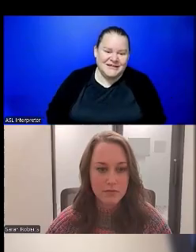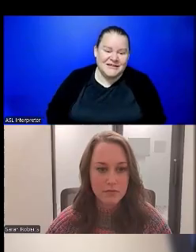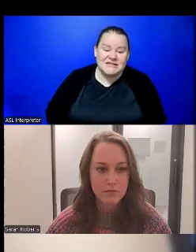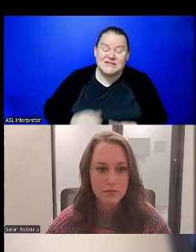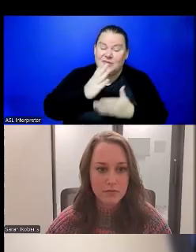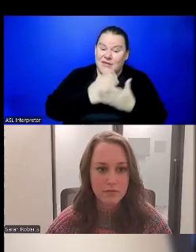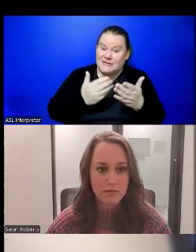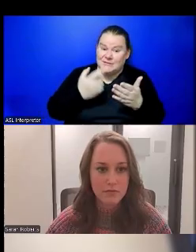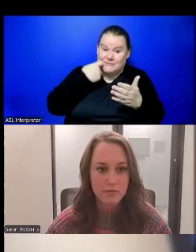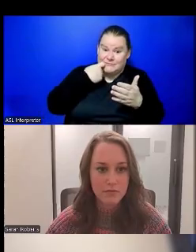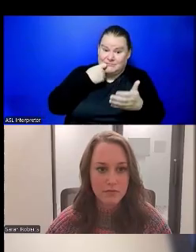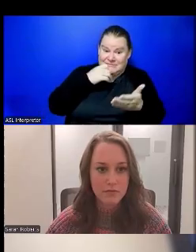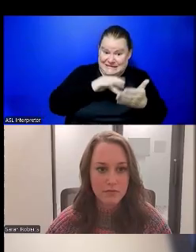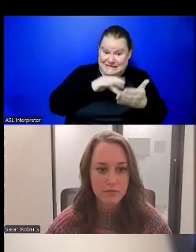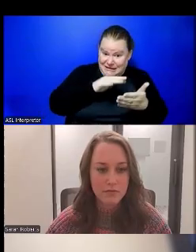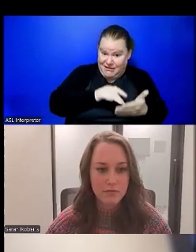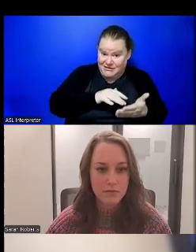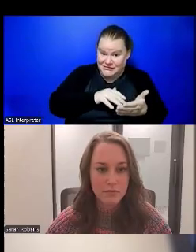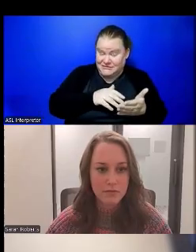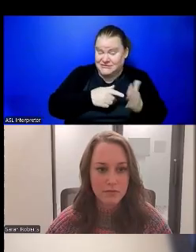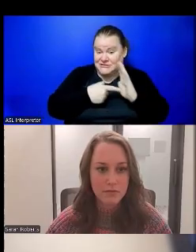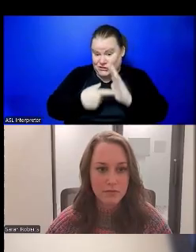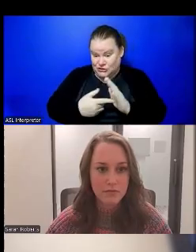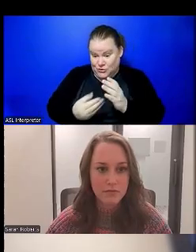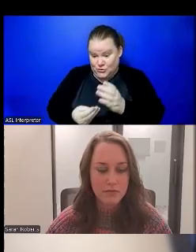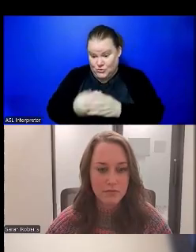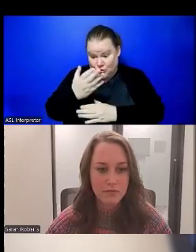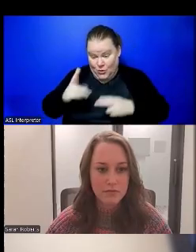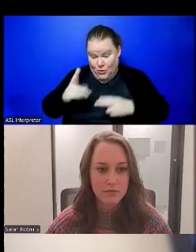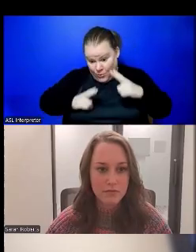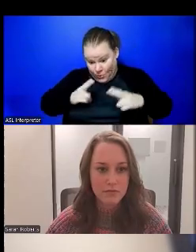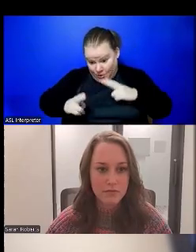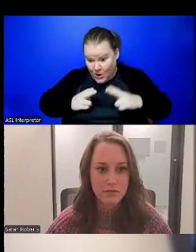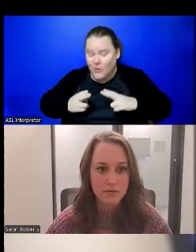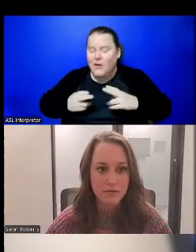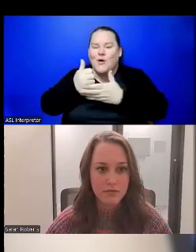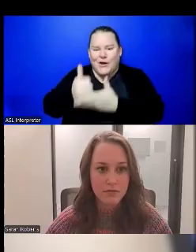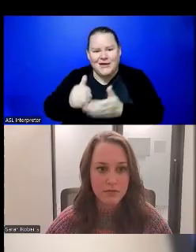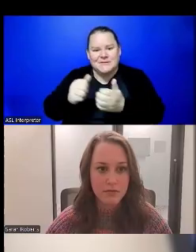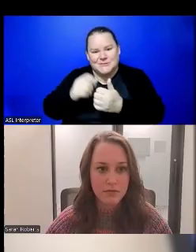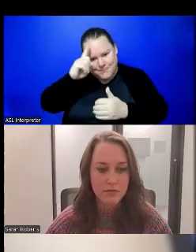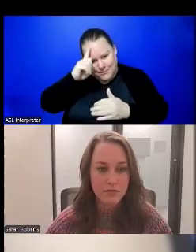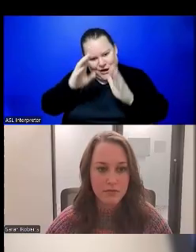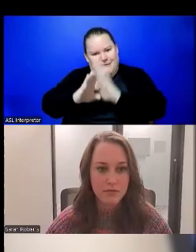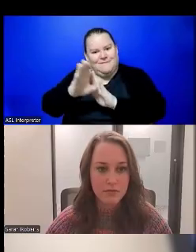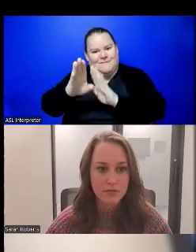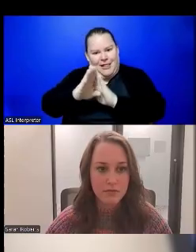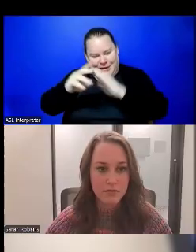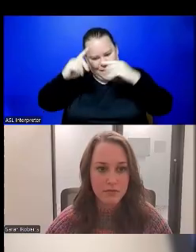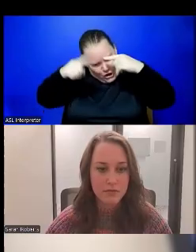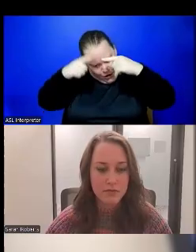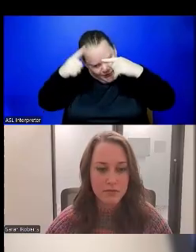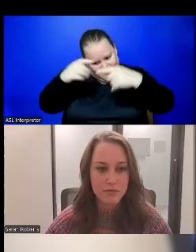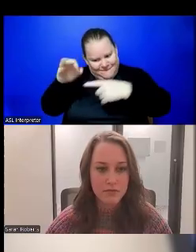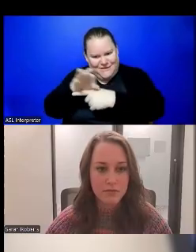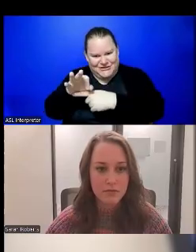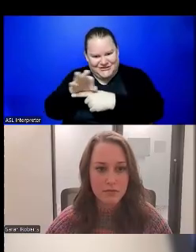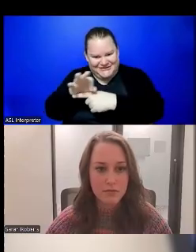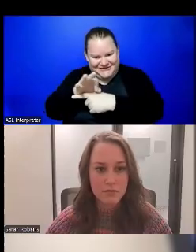that seem to show growth hormone helps with cognitive function, brain development, and we often explain that the growth hormones